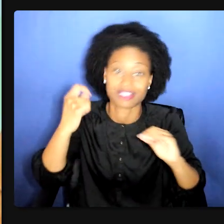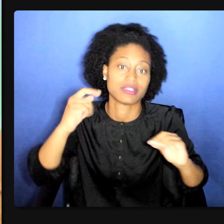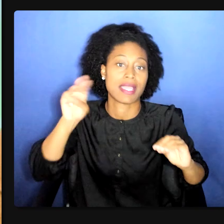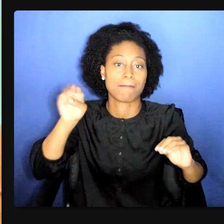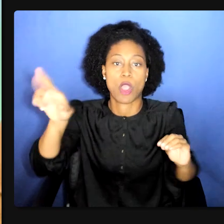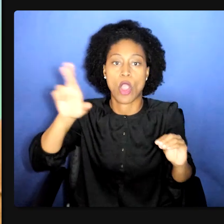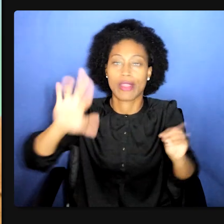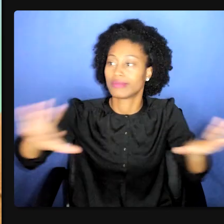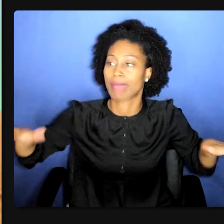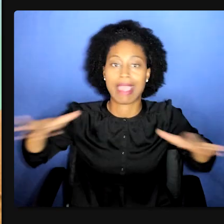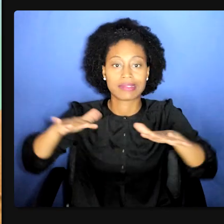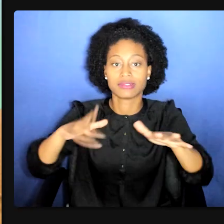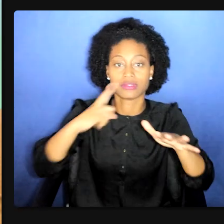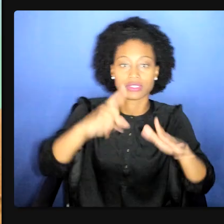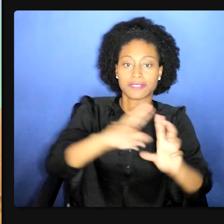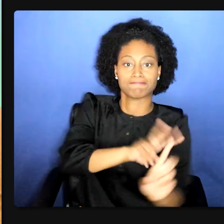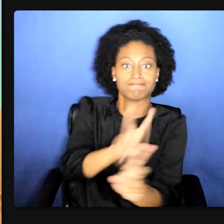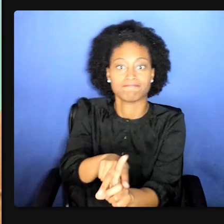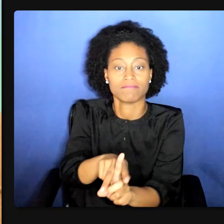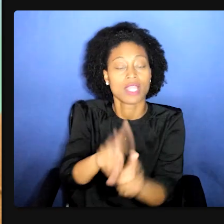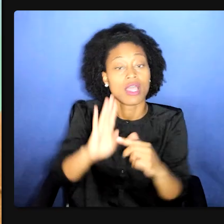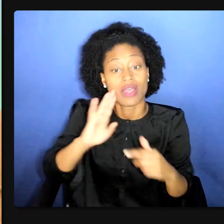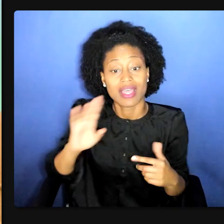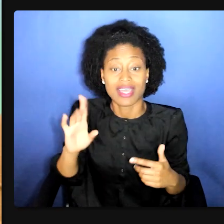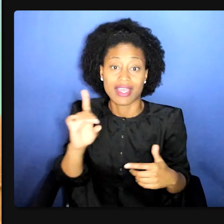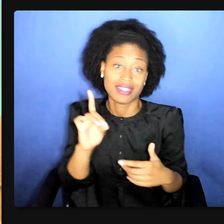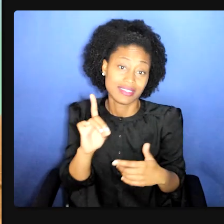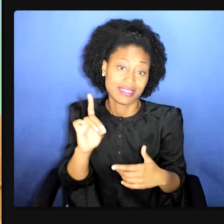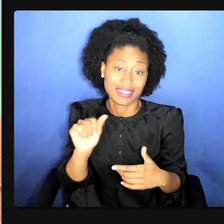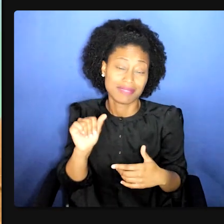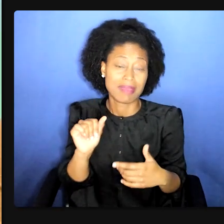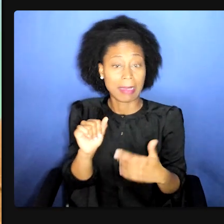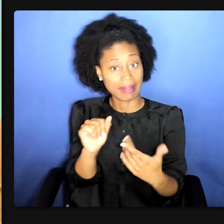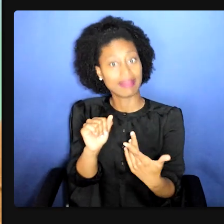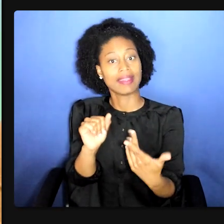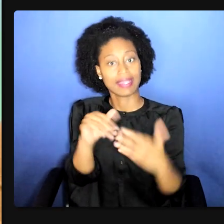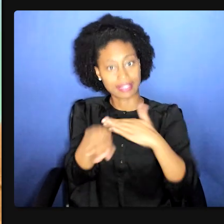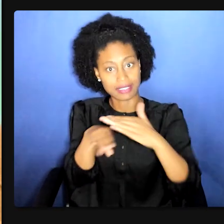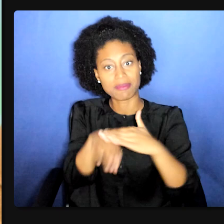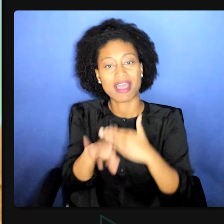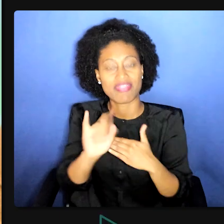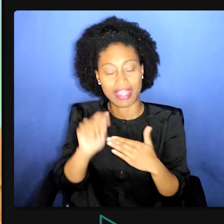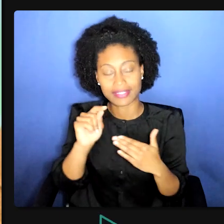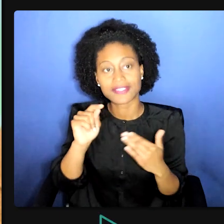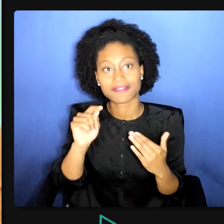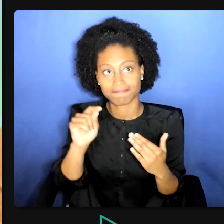the mixed reality space so accessibility is going to be one of the forefront um sort of ideals that